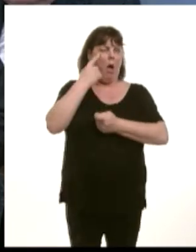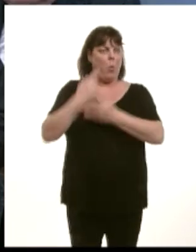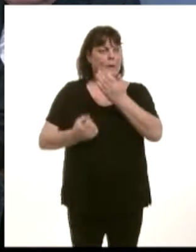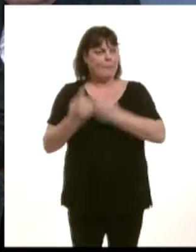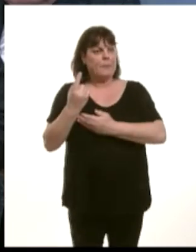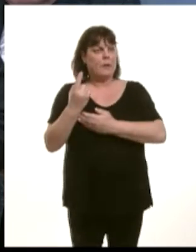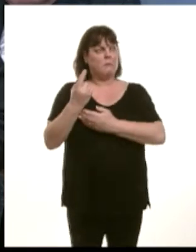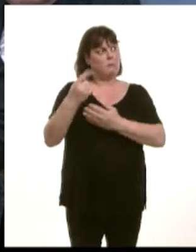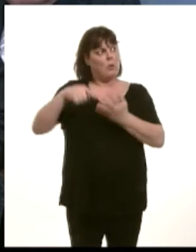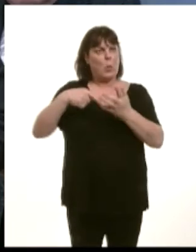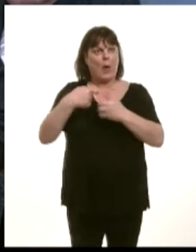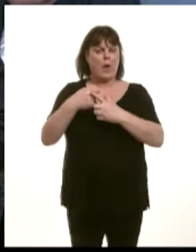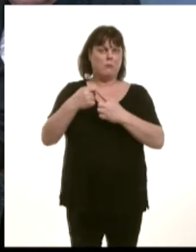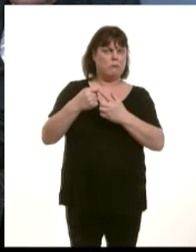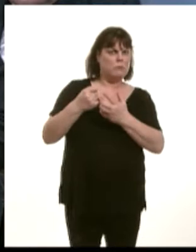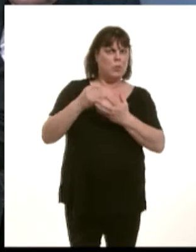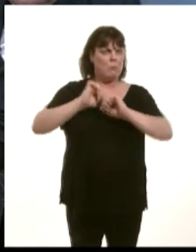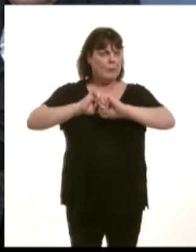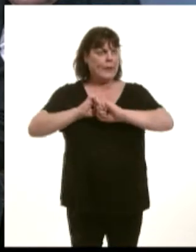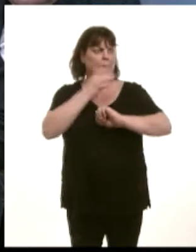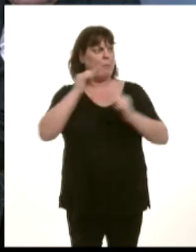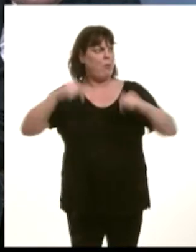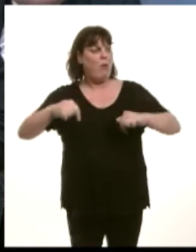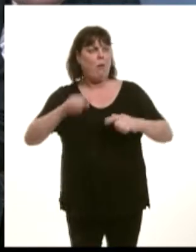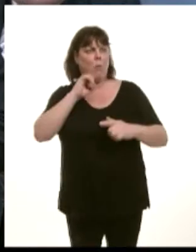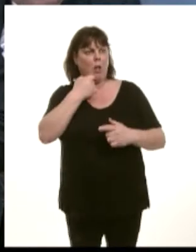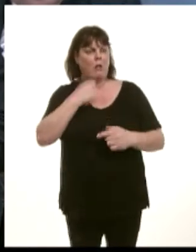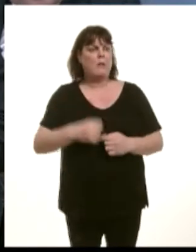But, many of the services that are funded from the Welsh Government, whether it be in